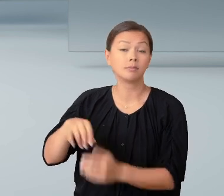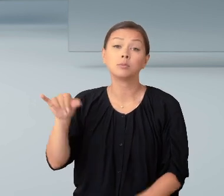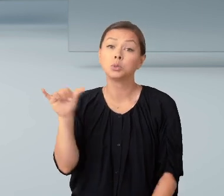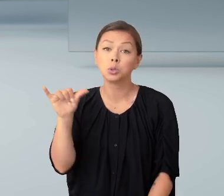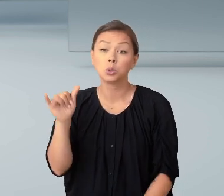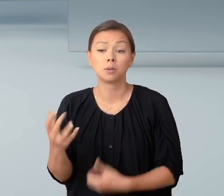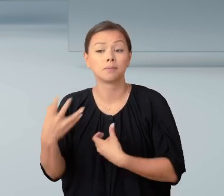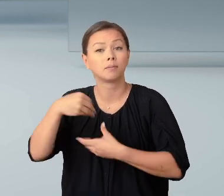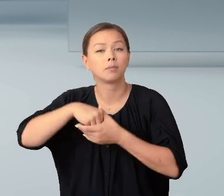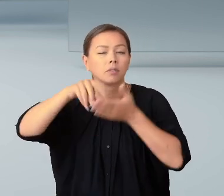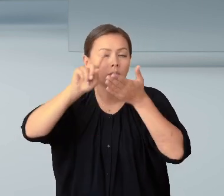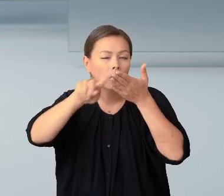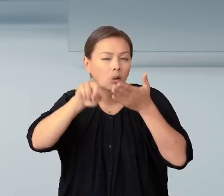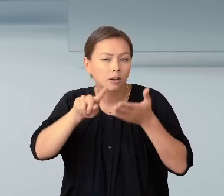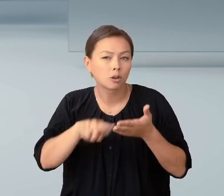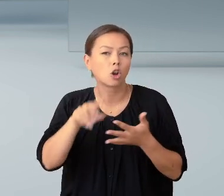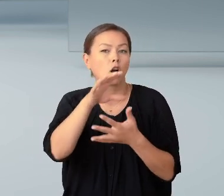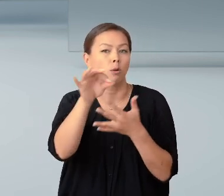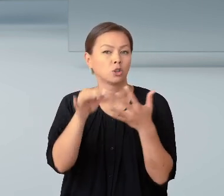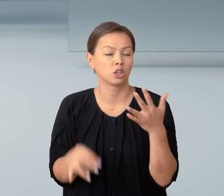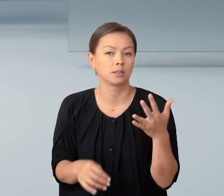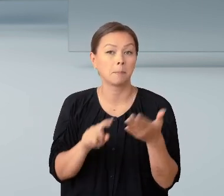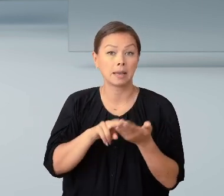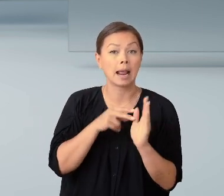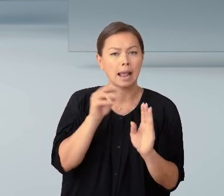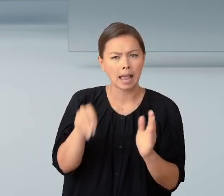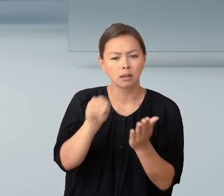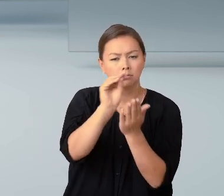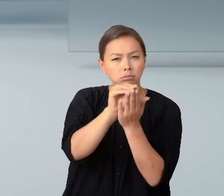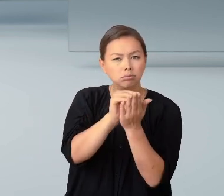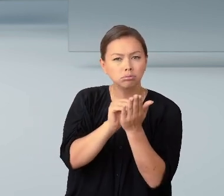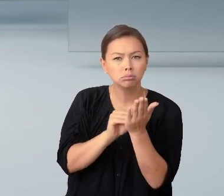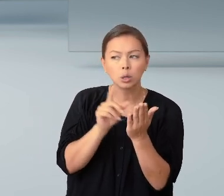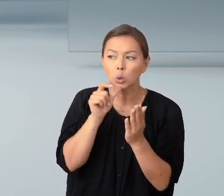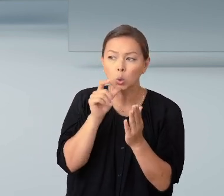features that help you track information about who is signing in and what